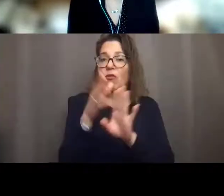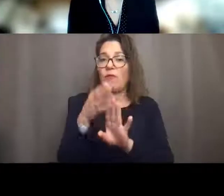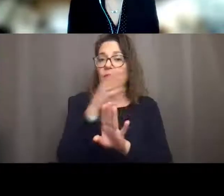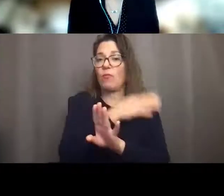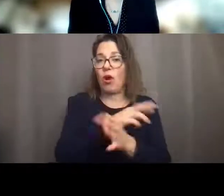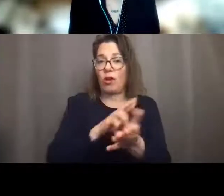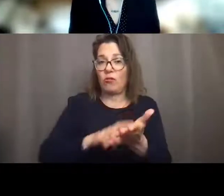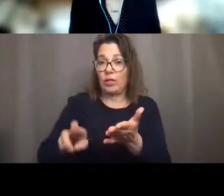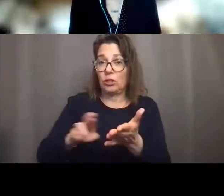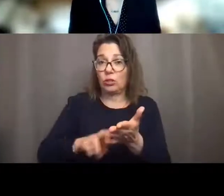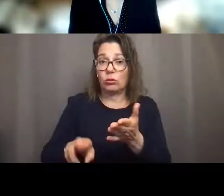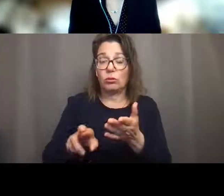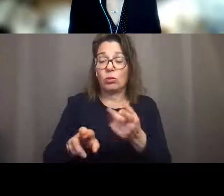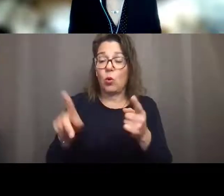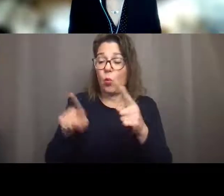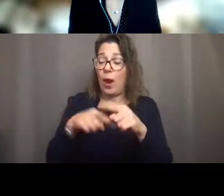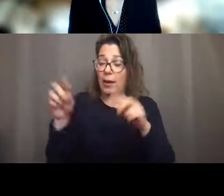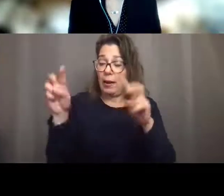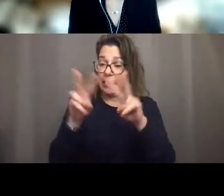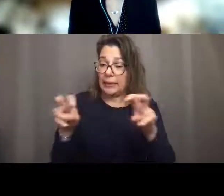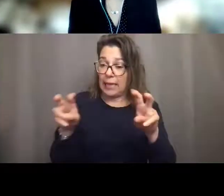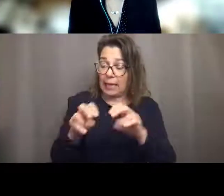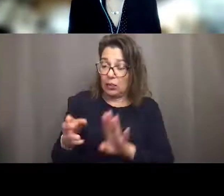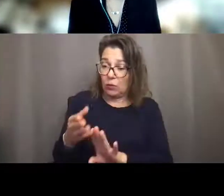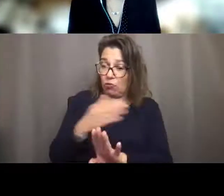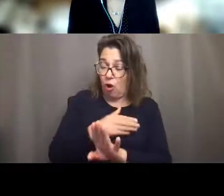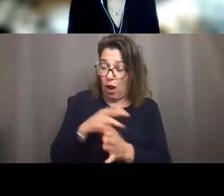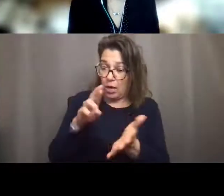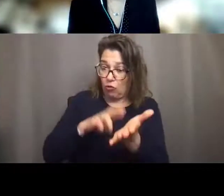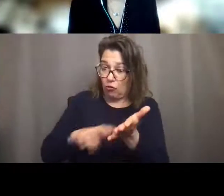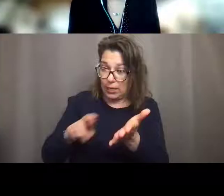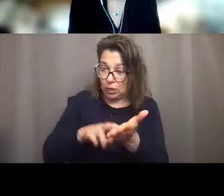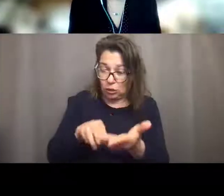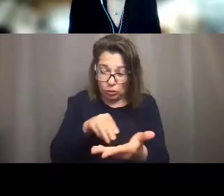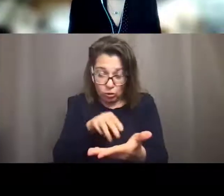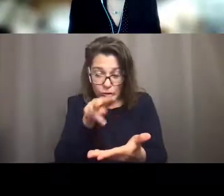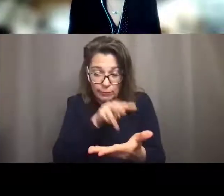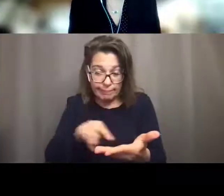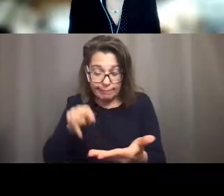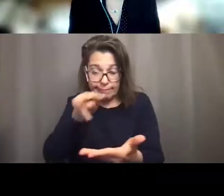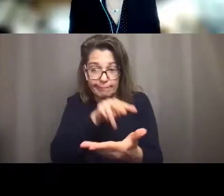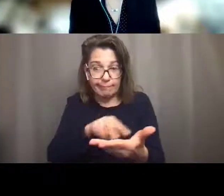Now ... So when you're assessing the rigor of the prior research, you could consider whether or not